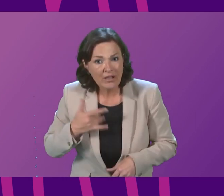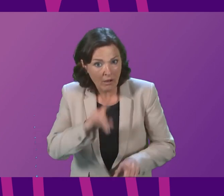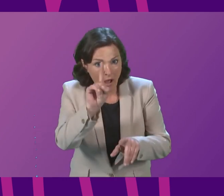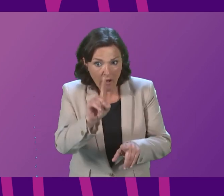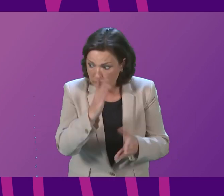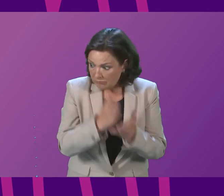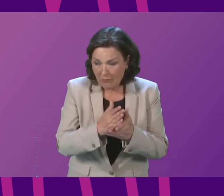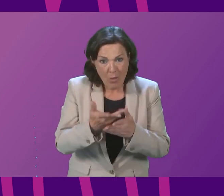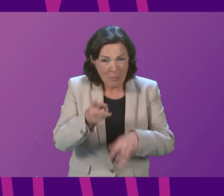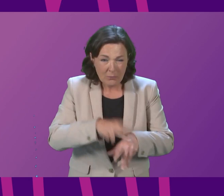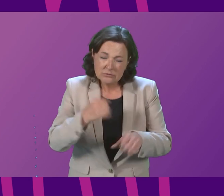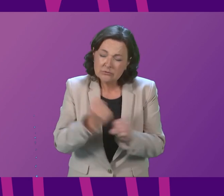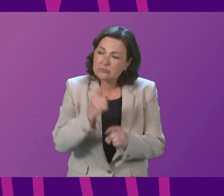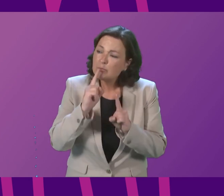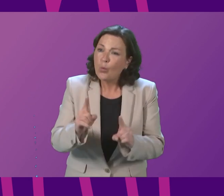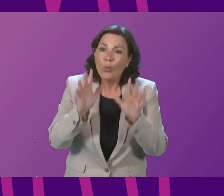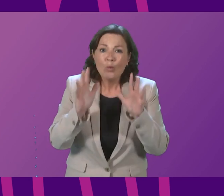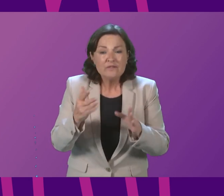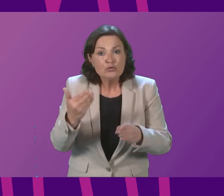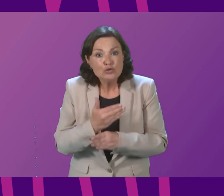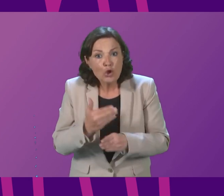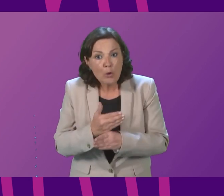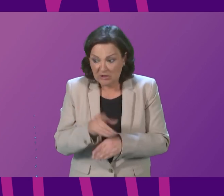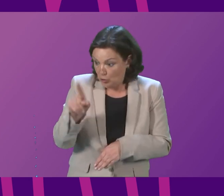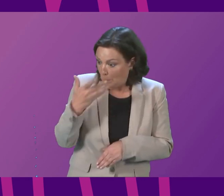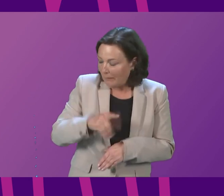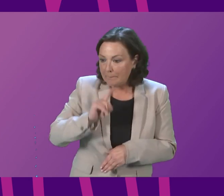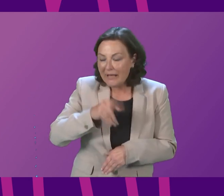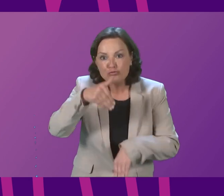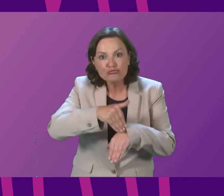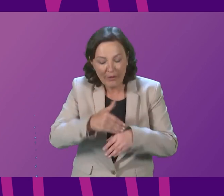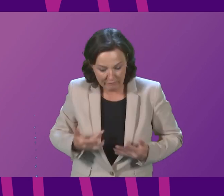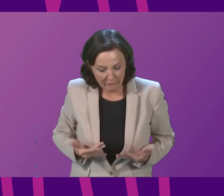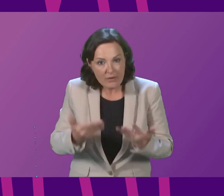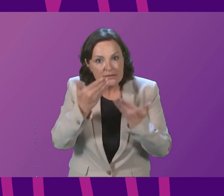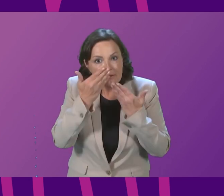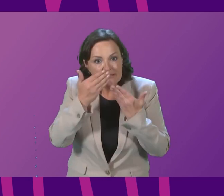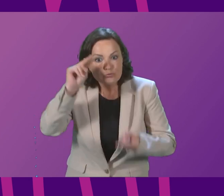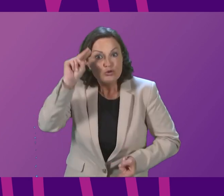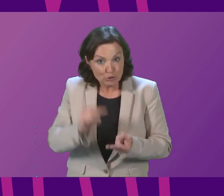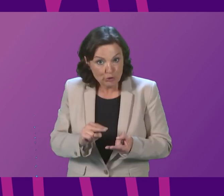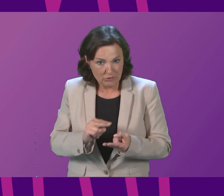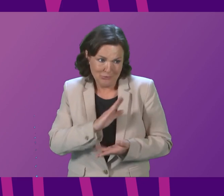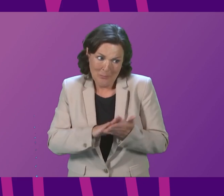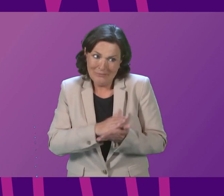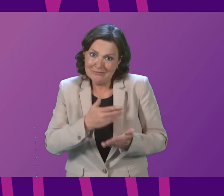job in the pandemic, and despite the crime figures that the First Minister referred to earlier. I am sure that she gives the police some credit for those figures.